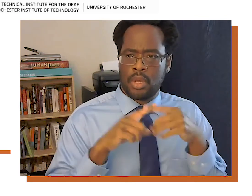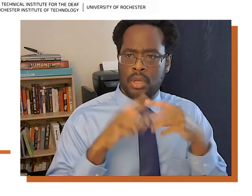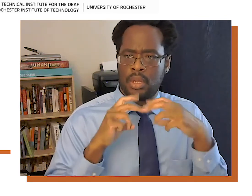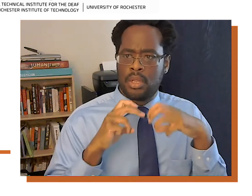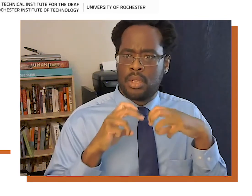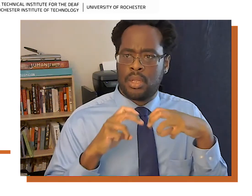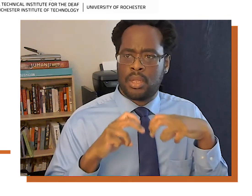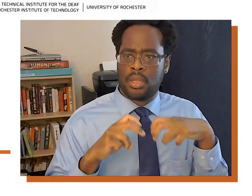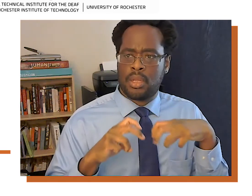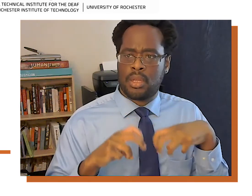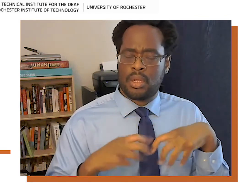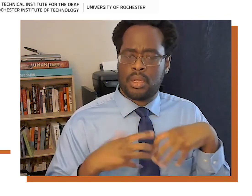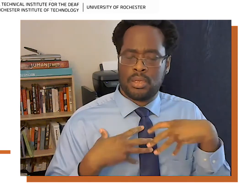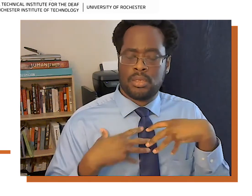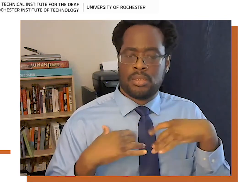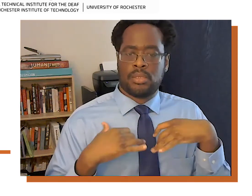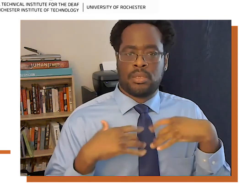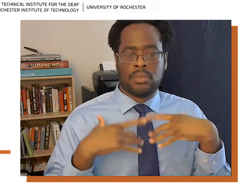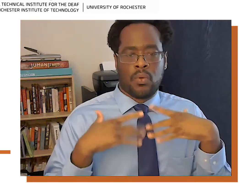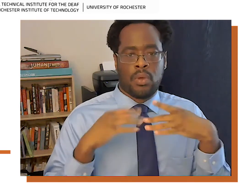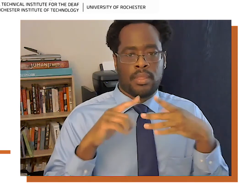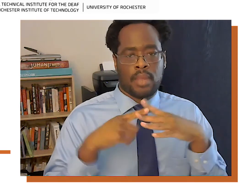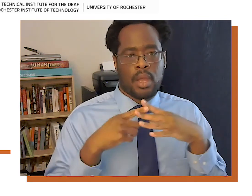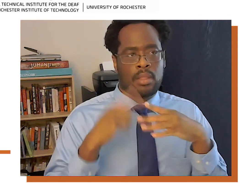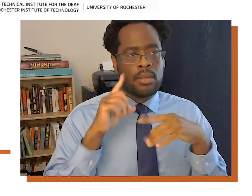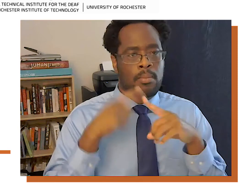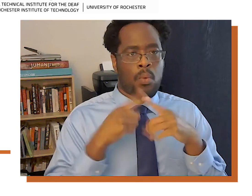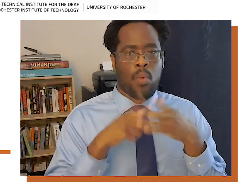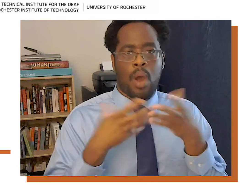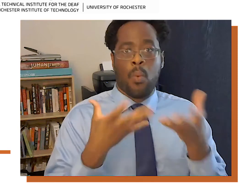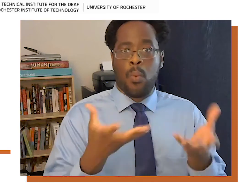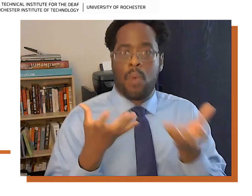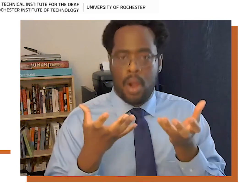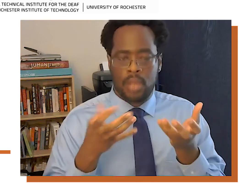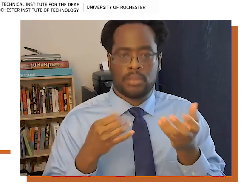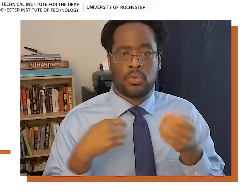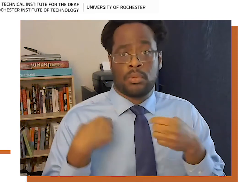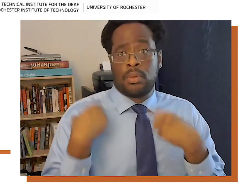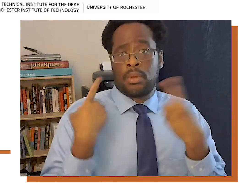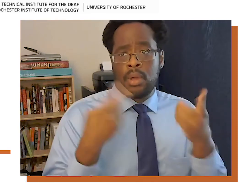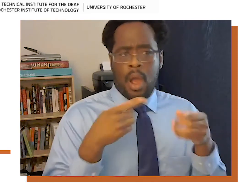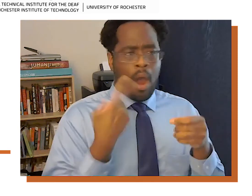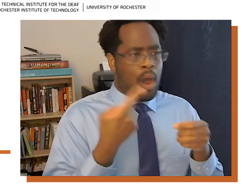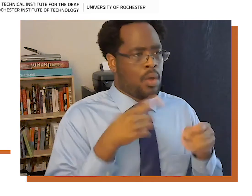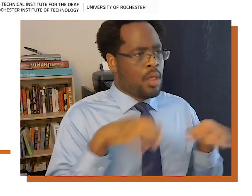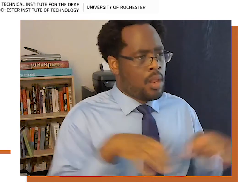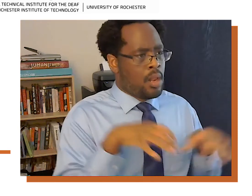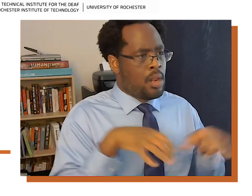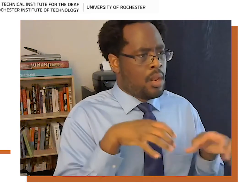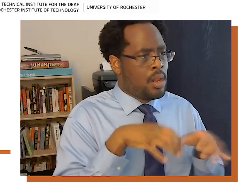I started thinking about my different identities, and I really started thinking about what I wanted.